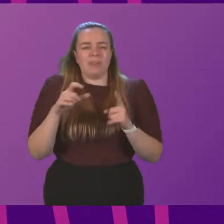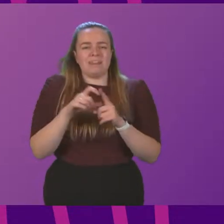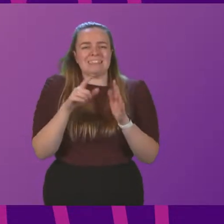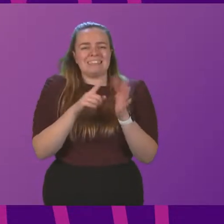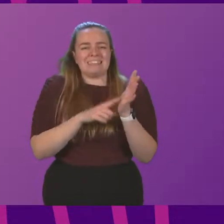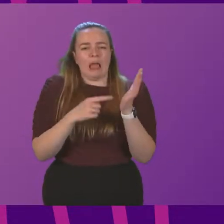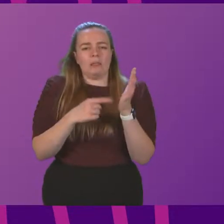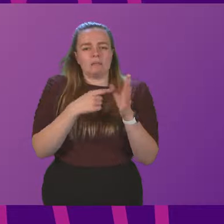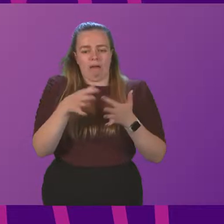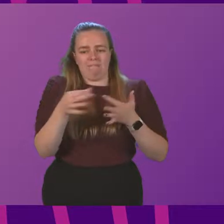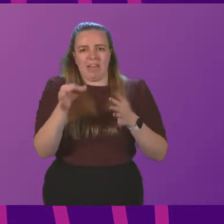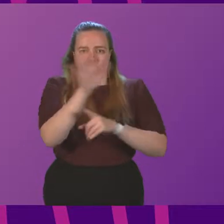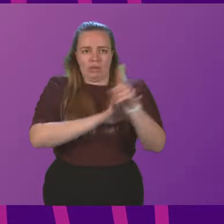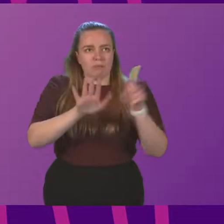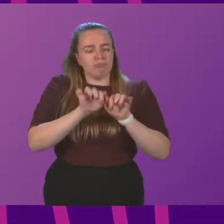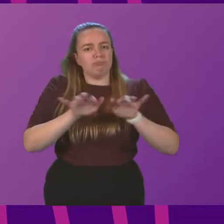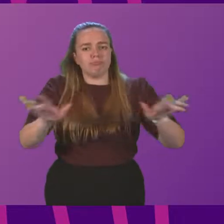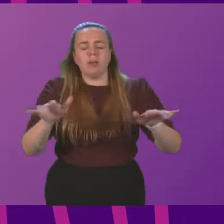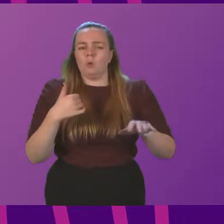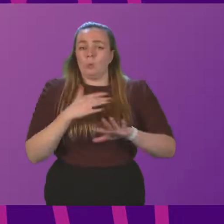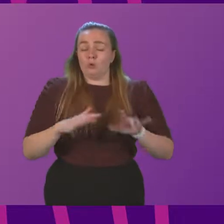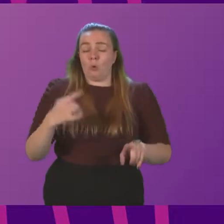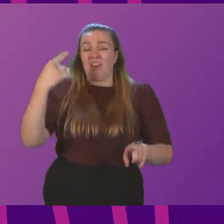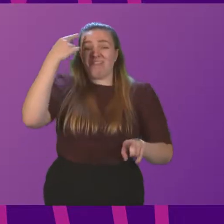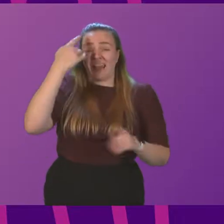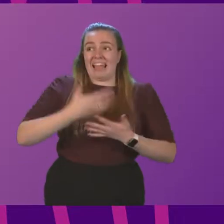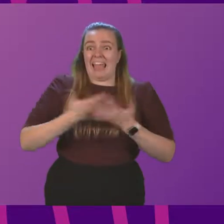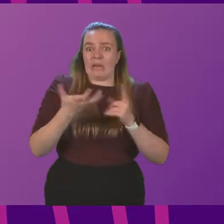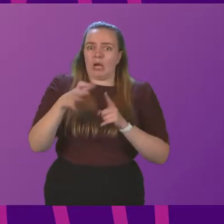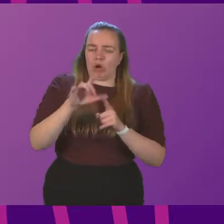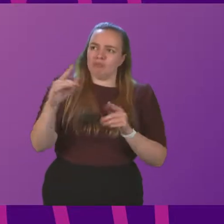across the world—we do not consider that any countries meet the very high risk threshold